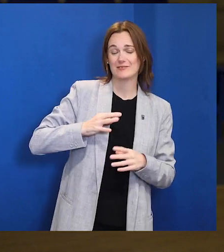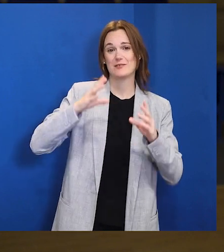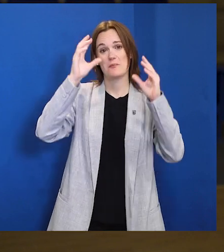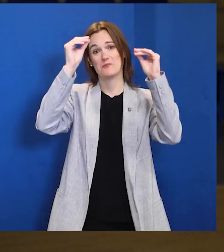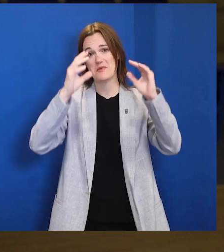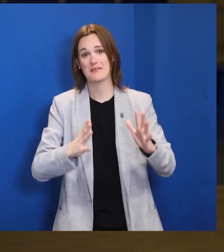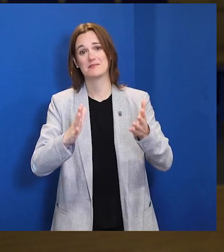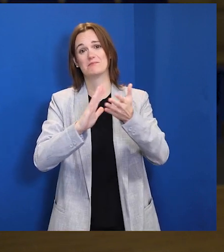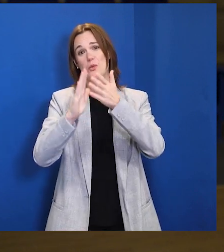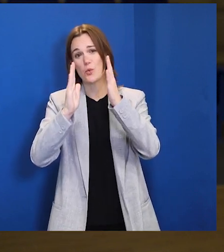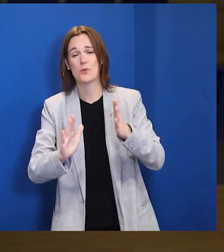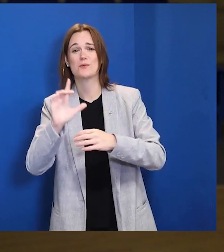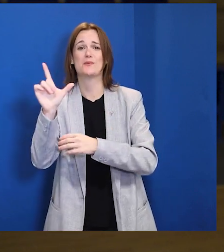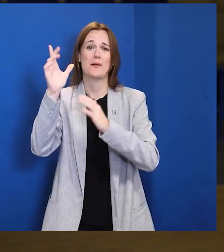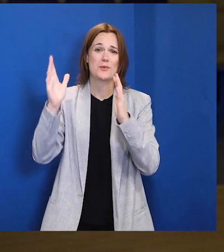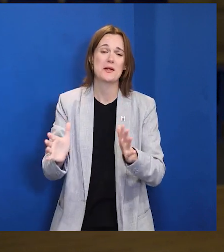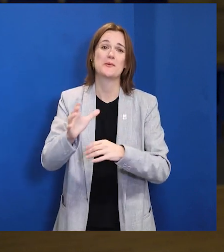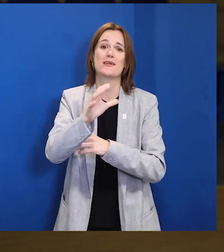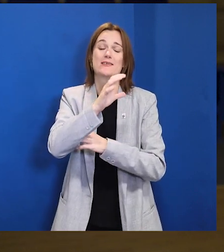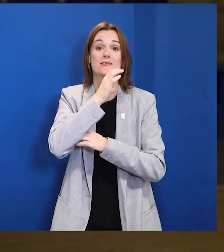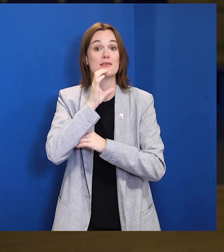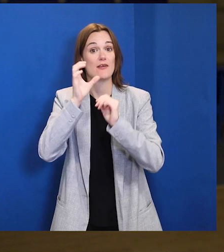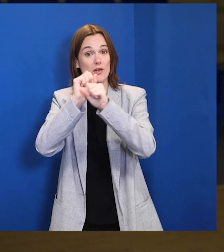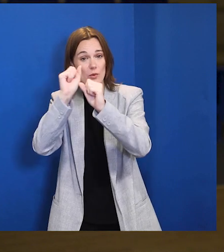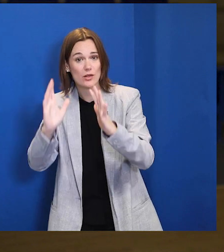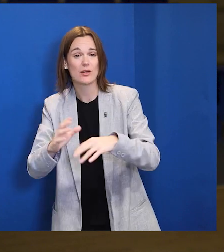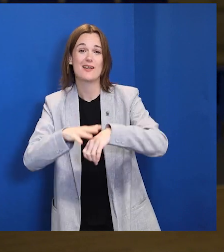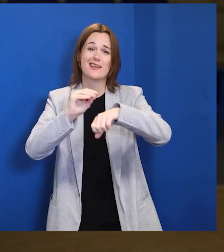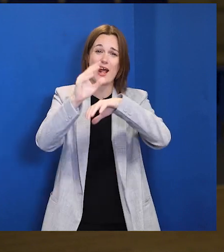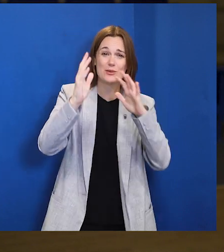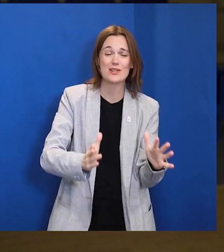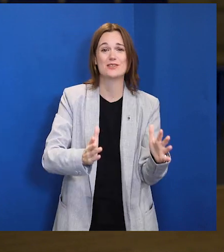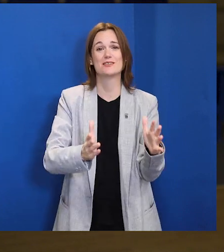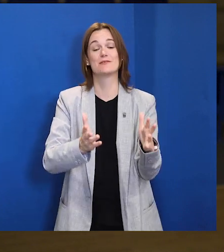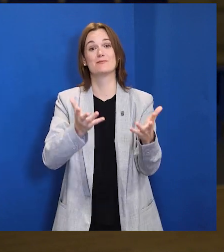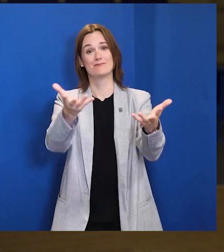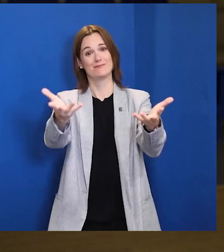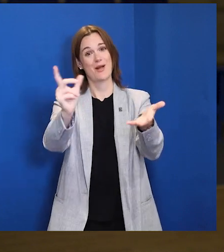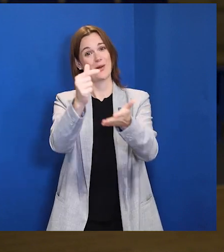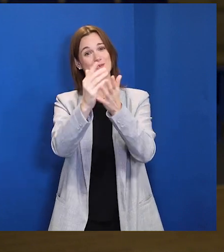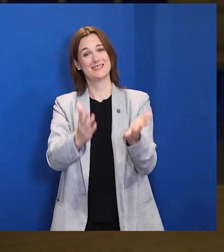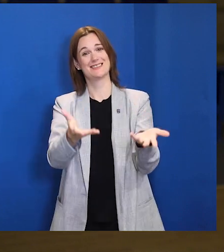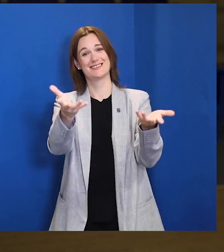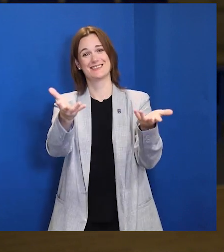custodians, librarians, cafeteria workers, counselors, and to all my peers. We are all